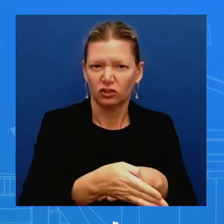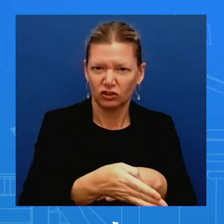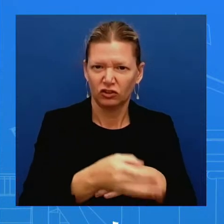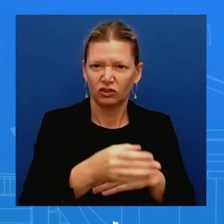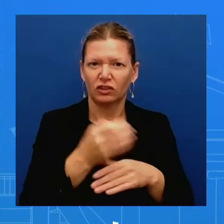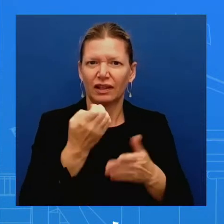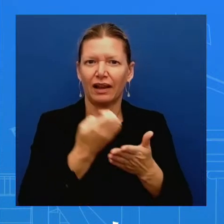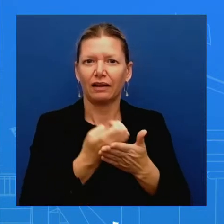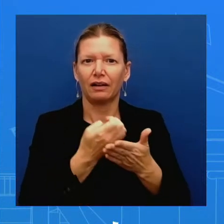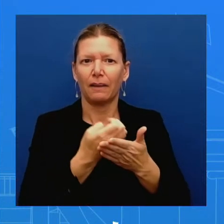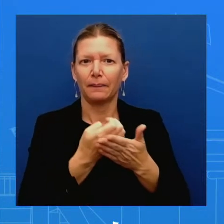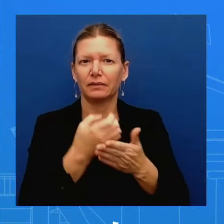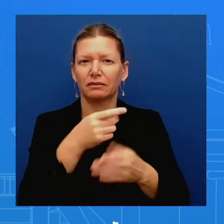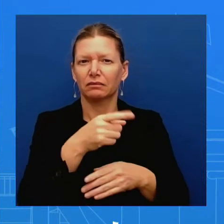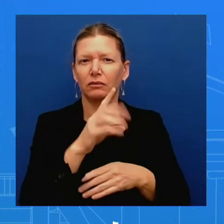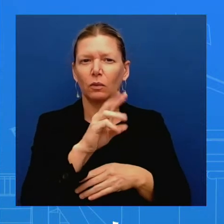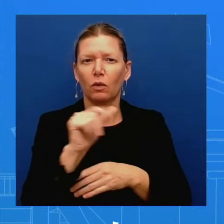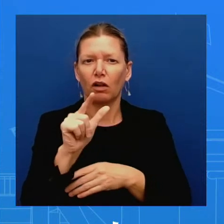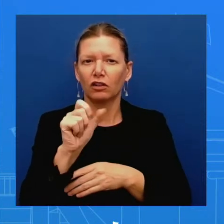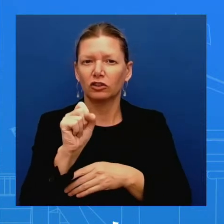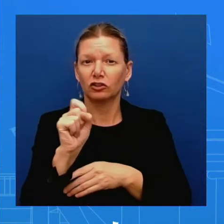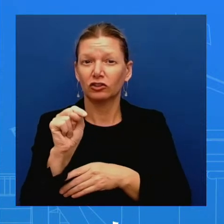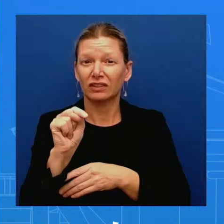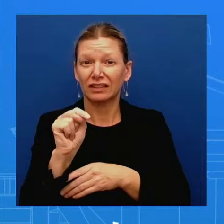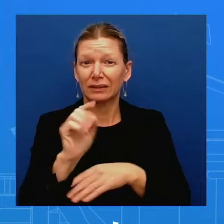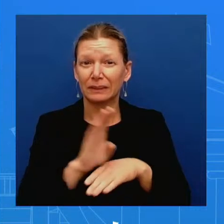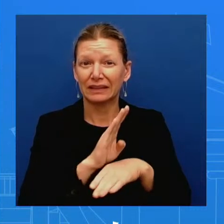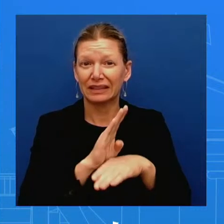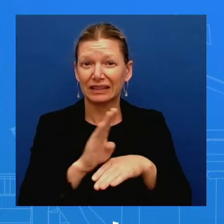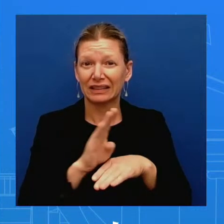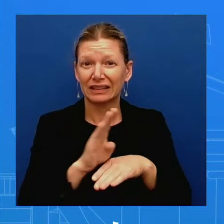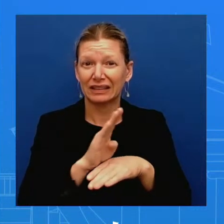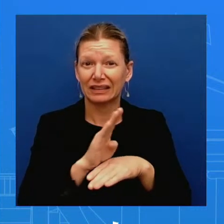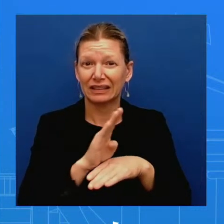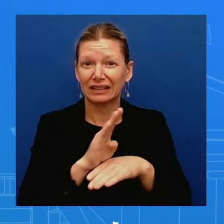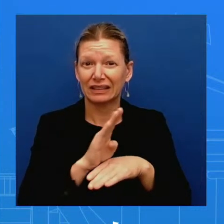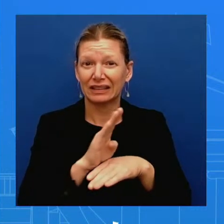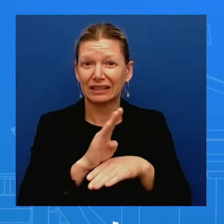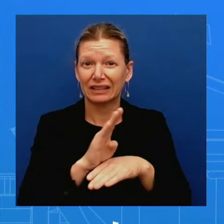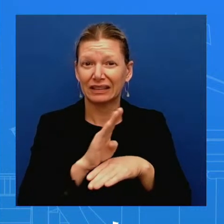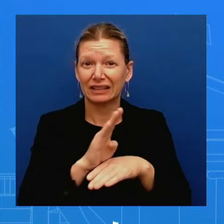after there was some suspicious trading activity. So, I'm wondering what -- what level of concern you guys have,